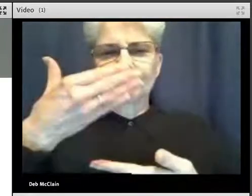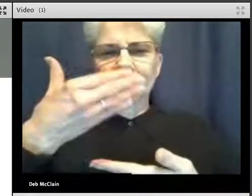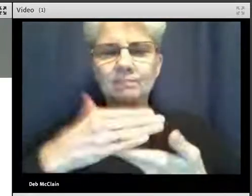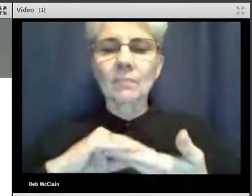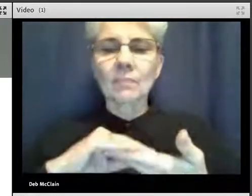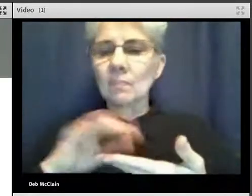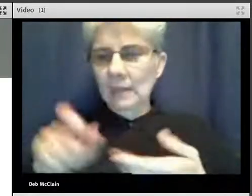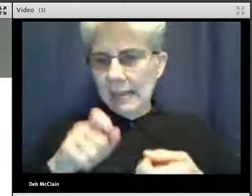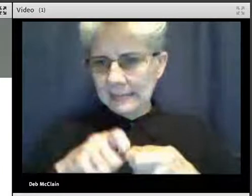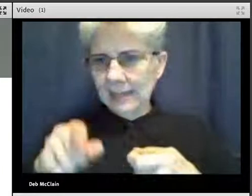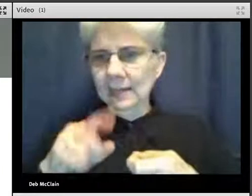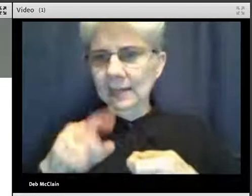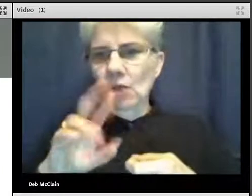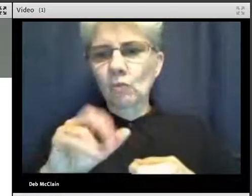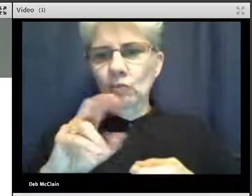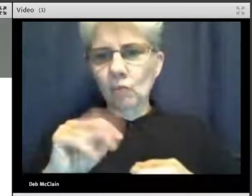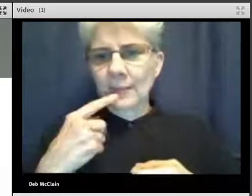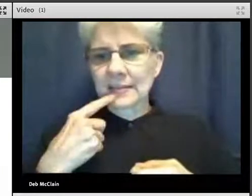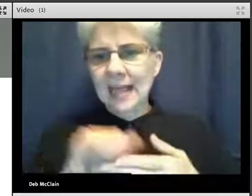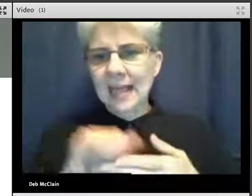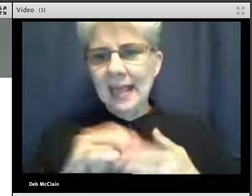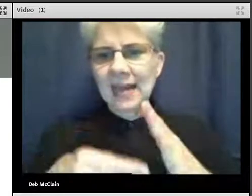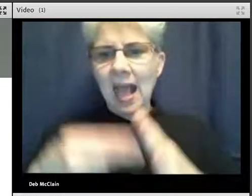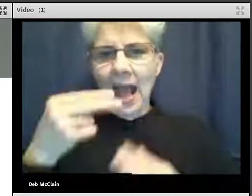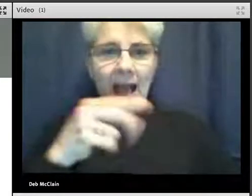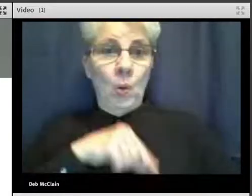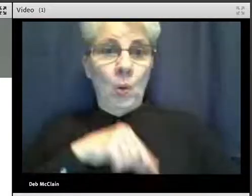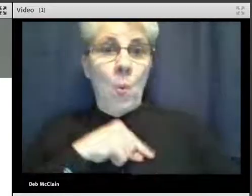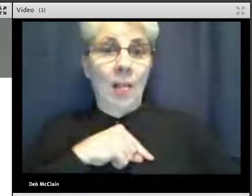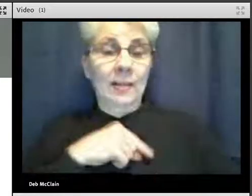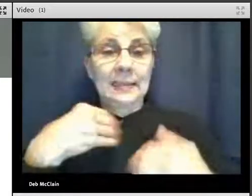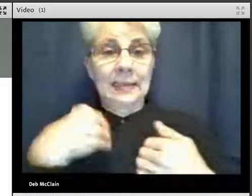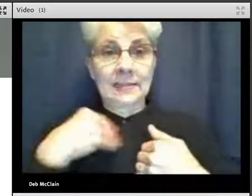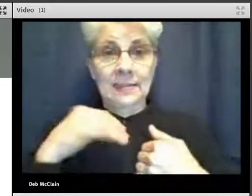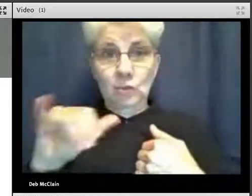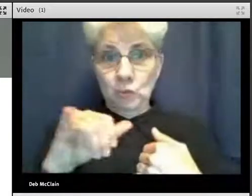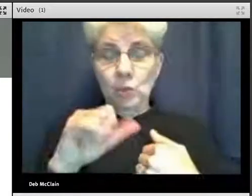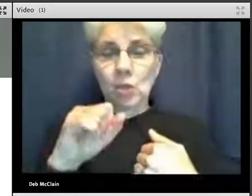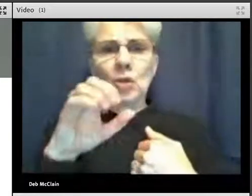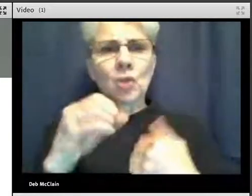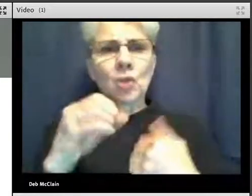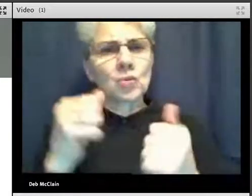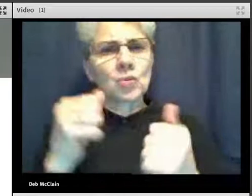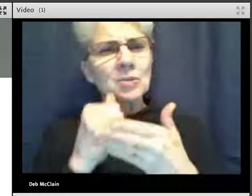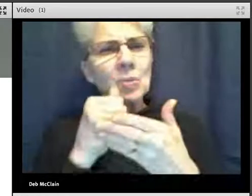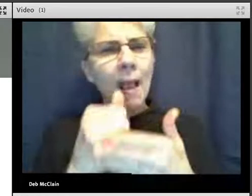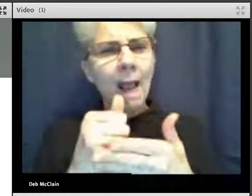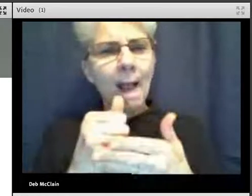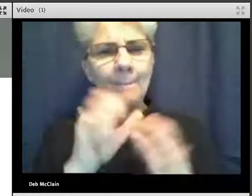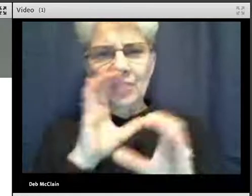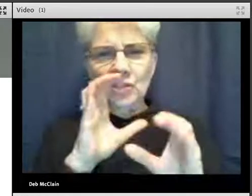Yep, exactly. Robin's saying highest-quality content as well. So, you know, you're trying to help the search engine say,